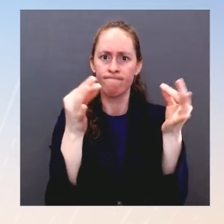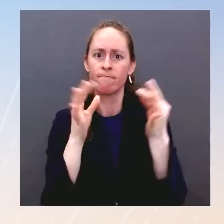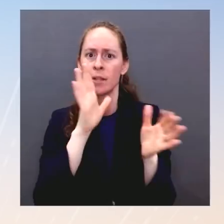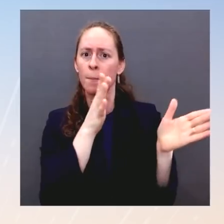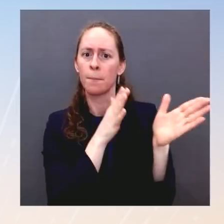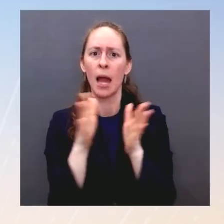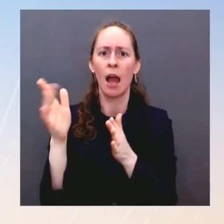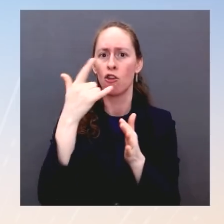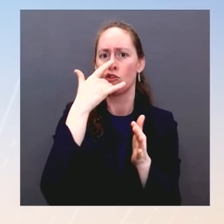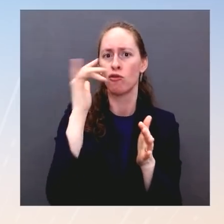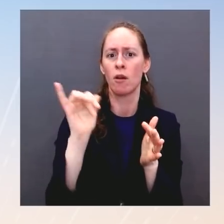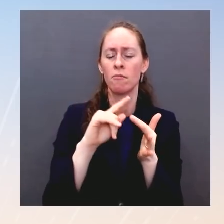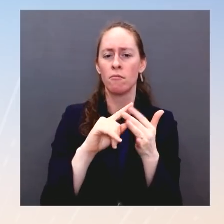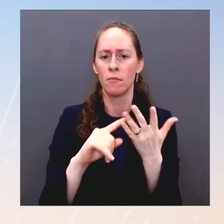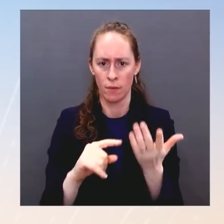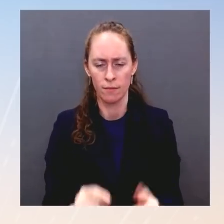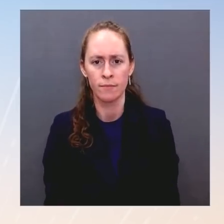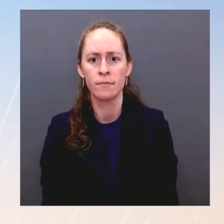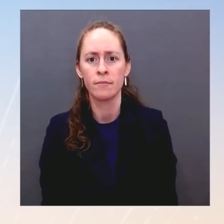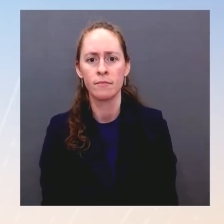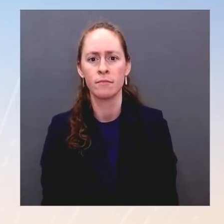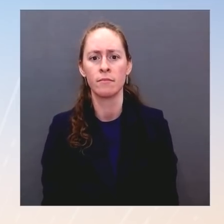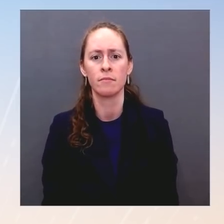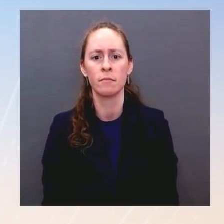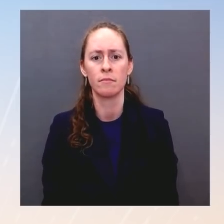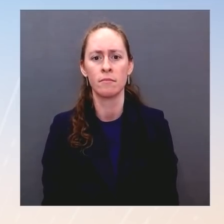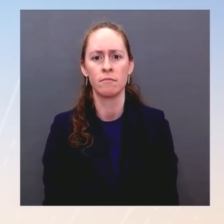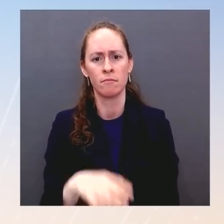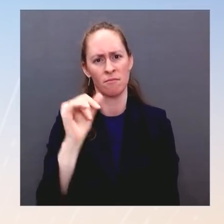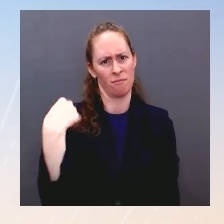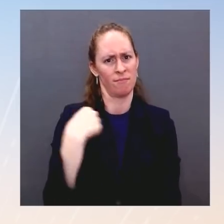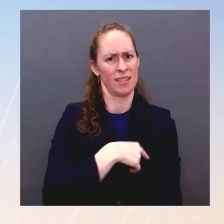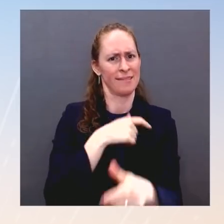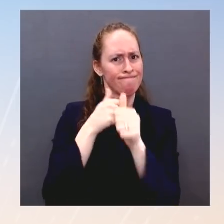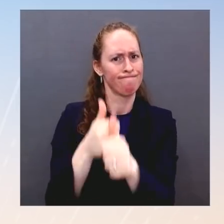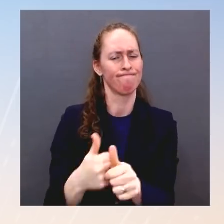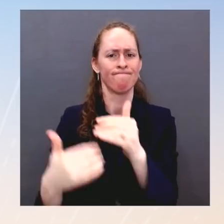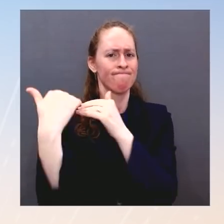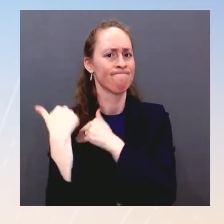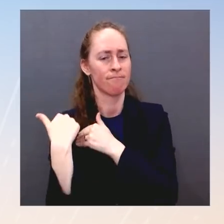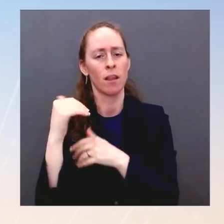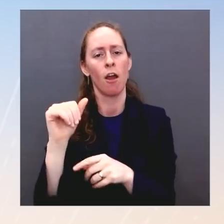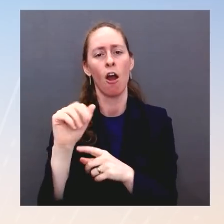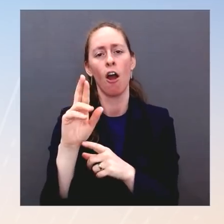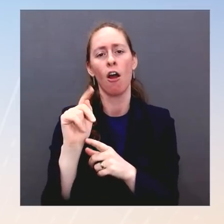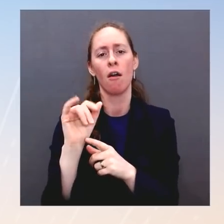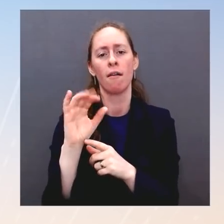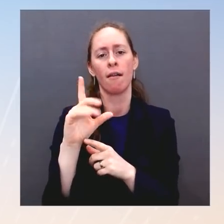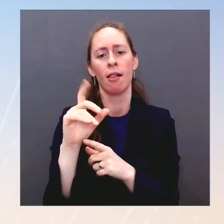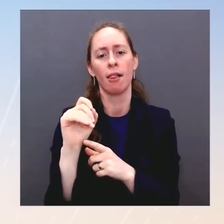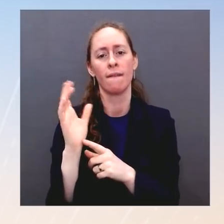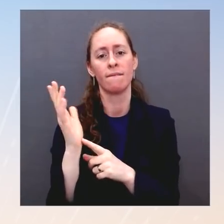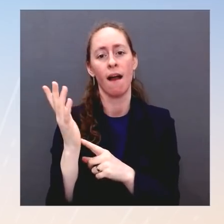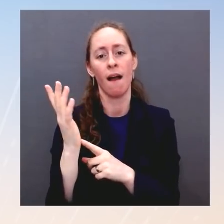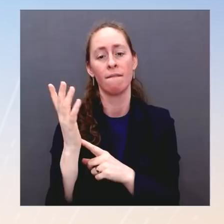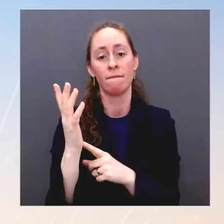But I would say, as it relates to sending U.S. troops into Ukraine, the President -- the role of the President of the United States --